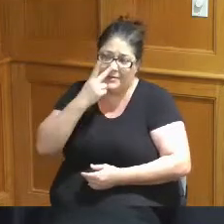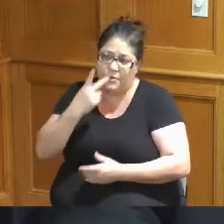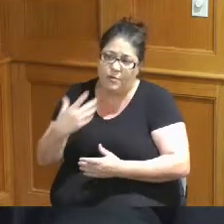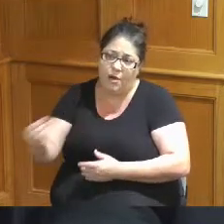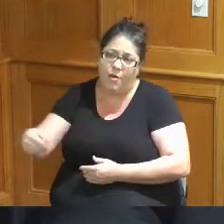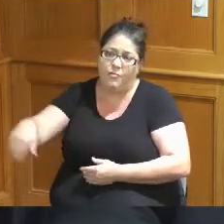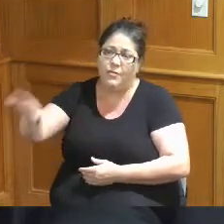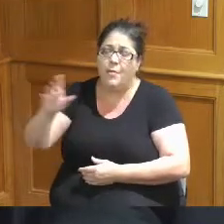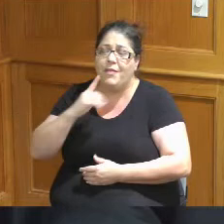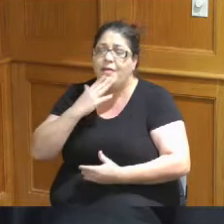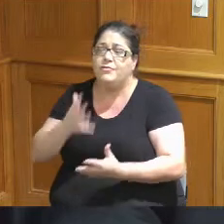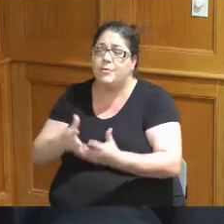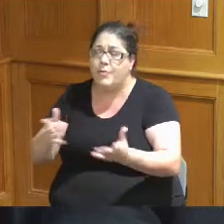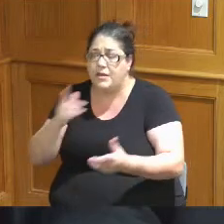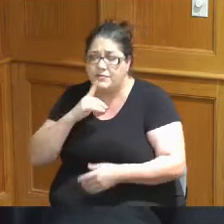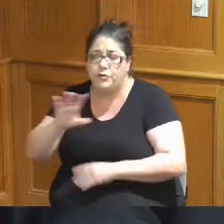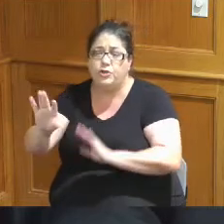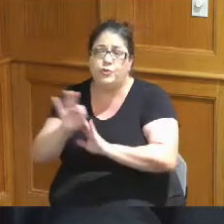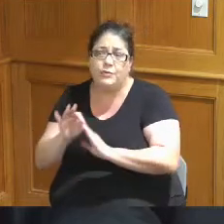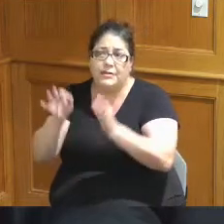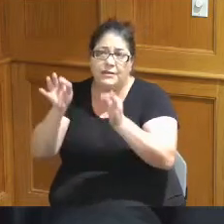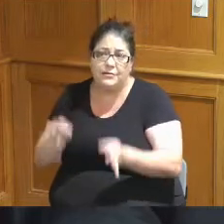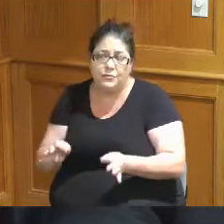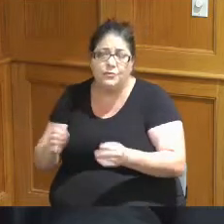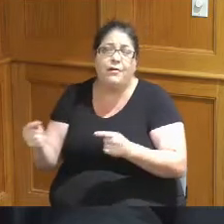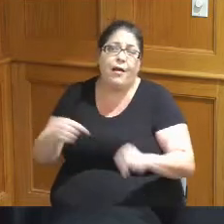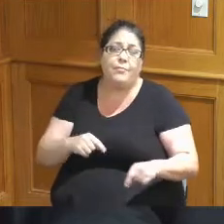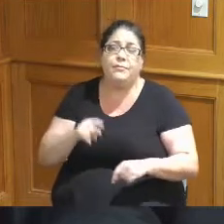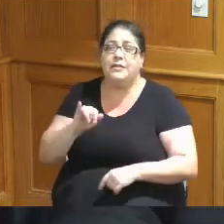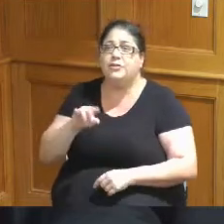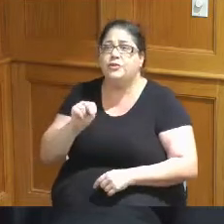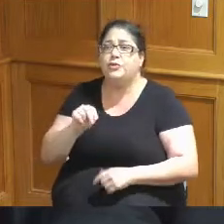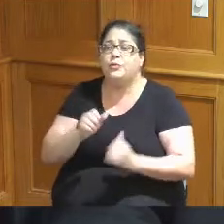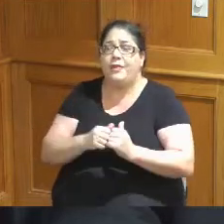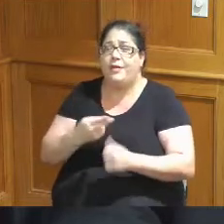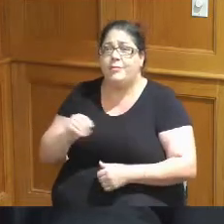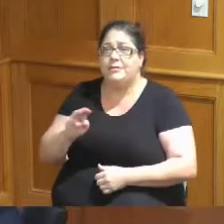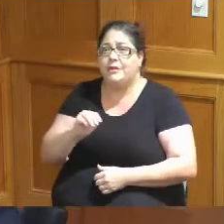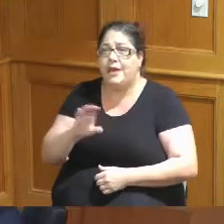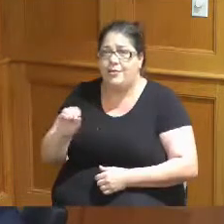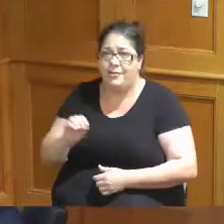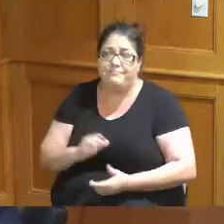so much for choosing to intern with Hamilton County thank you Morgan give her a hand